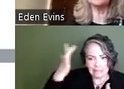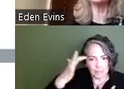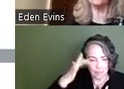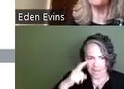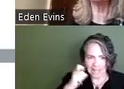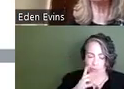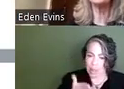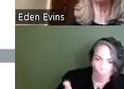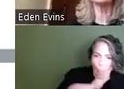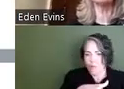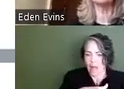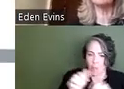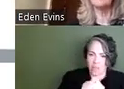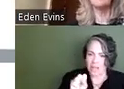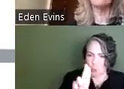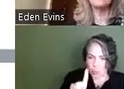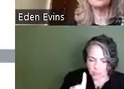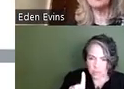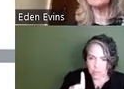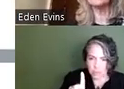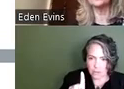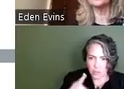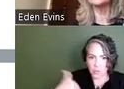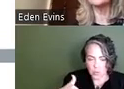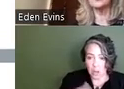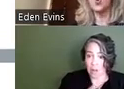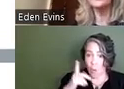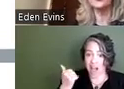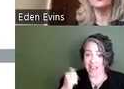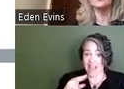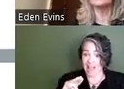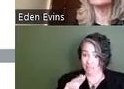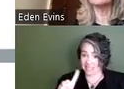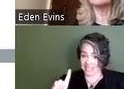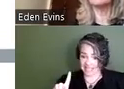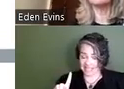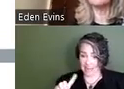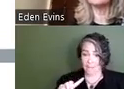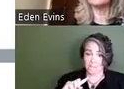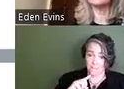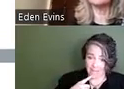because almost no symptom of major depressive disorder is not also a symptom of another DSM